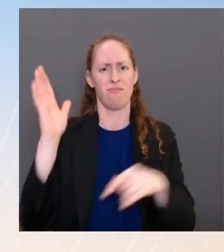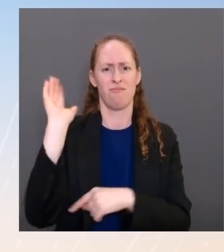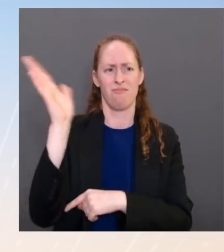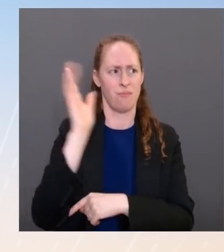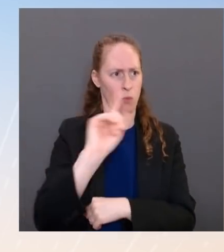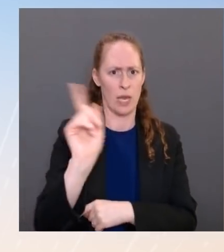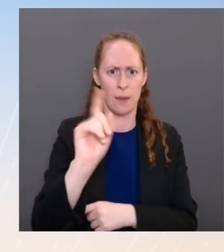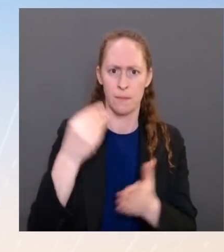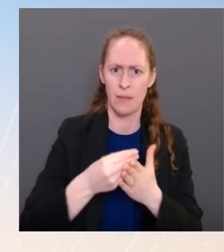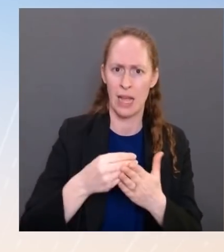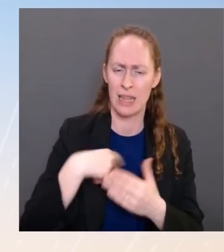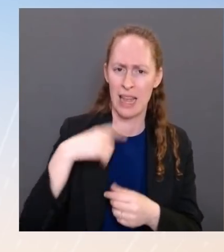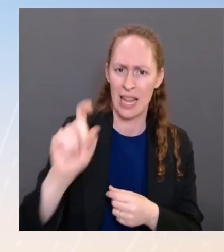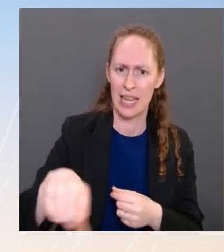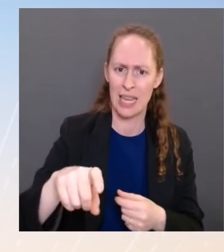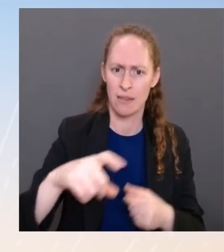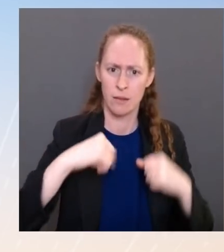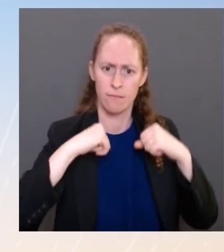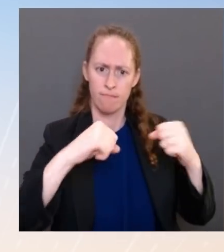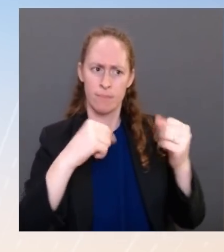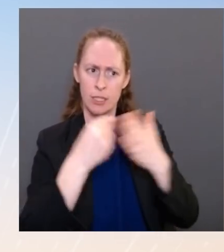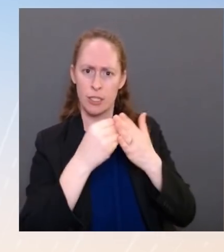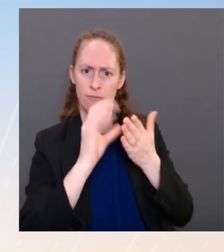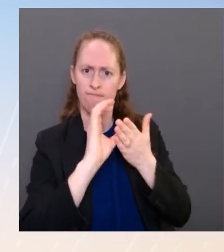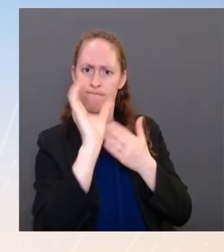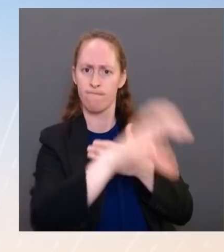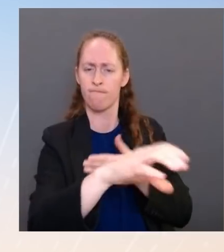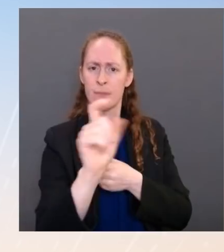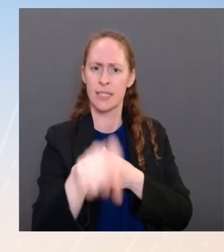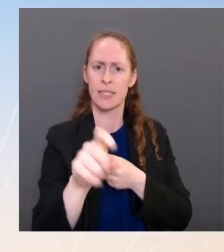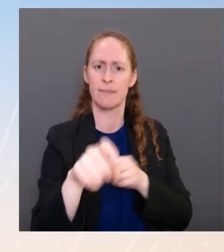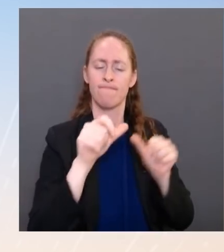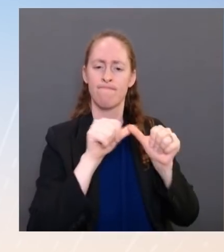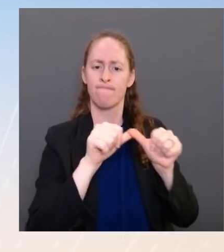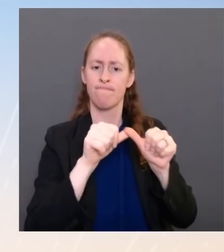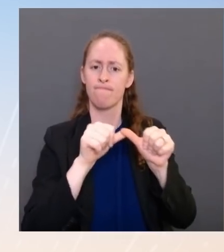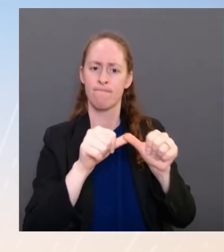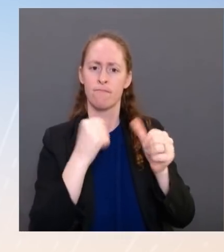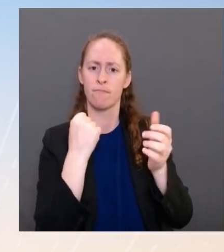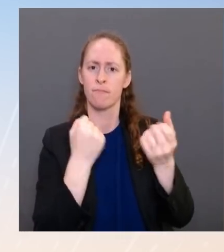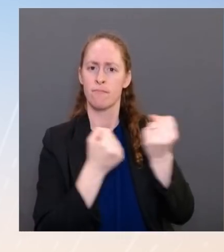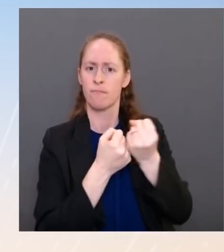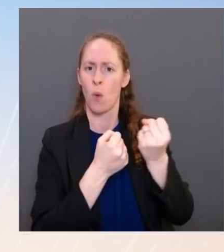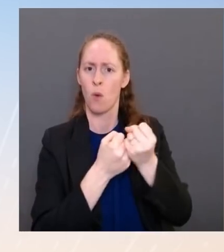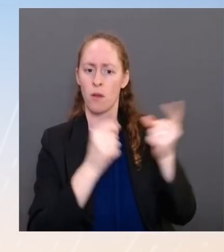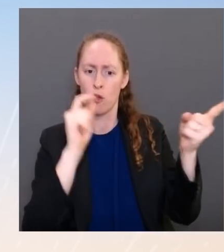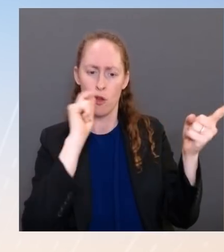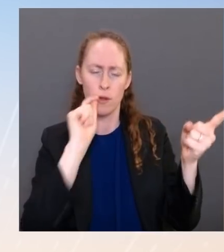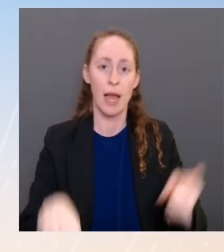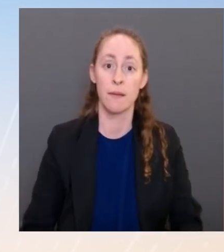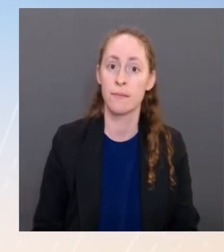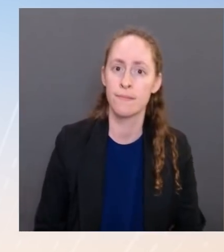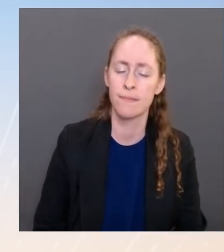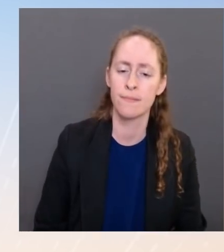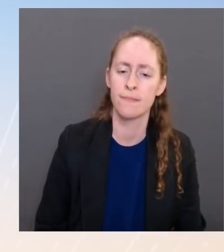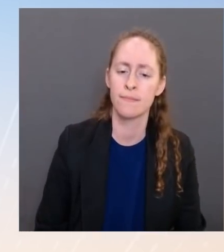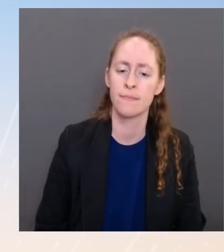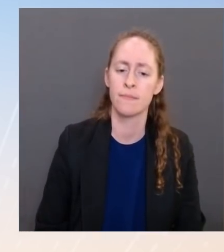to provide assistance to the Ukrainians. The Press: Let me ask one last question, because I asked the President earlier and he said it was being weighed -- this was as it related to dropping the China tariffs right now -- >> Ms. Psaki: Yeah.